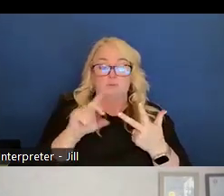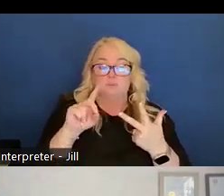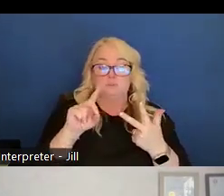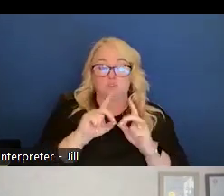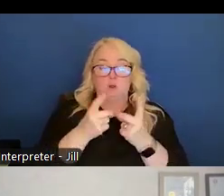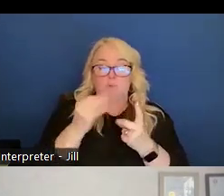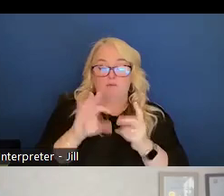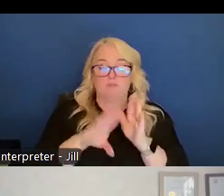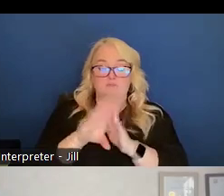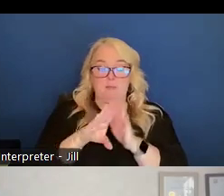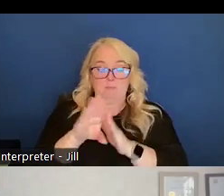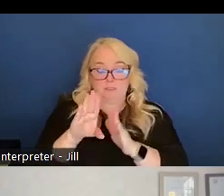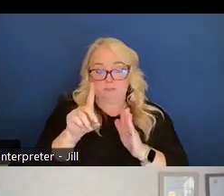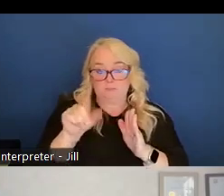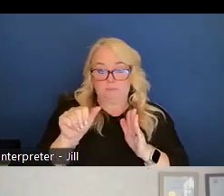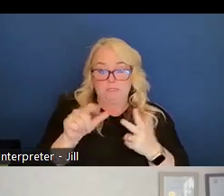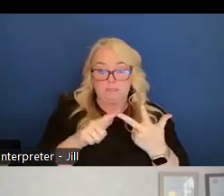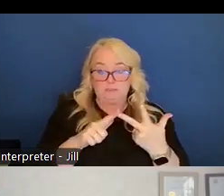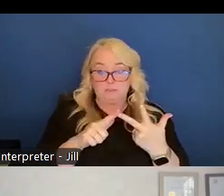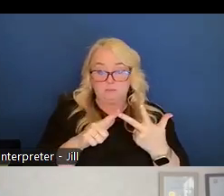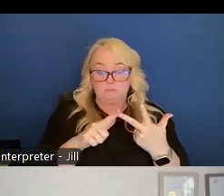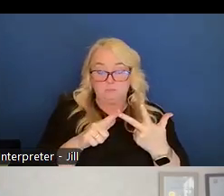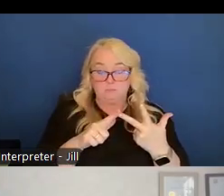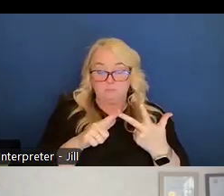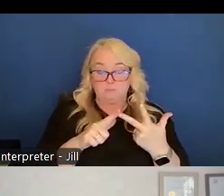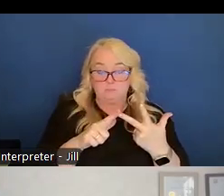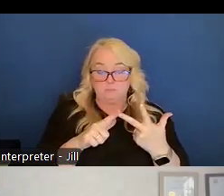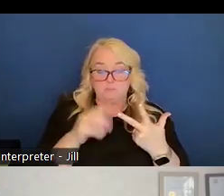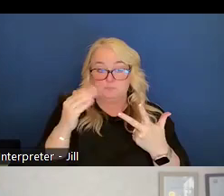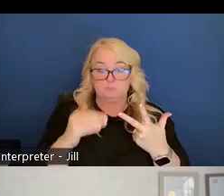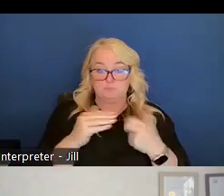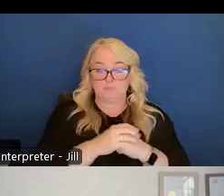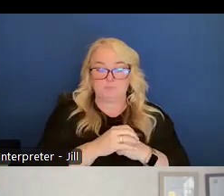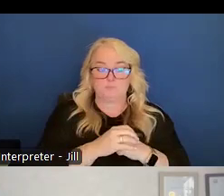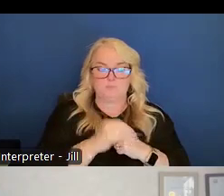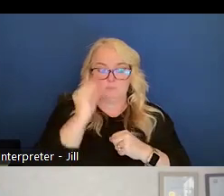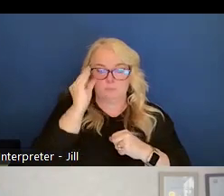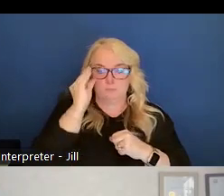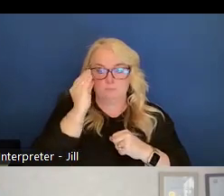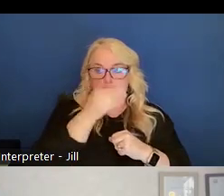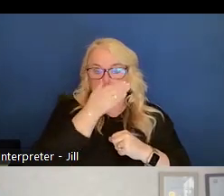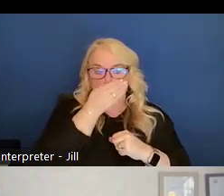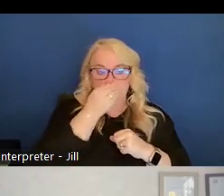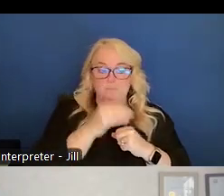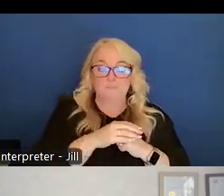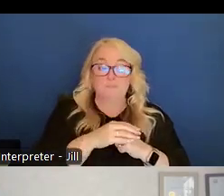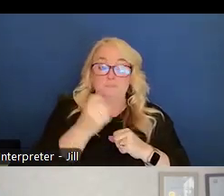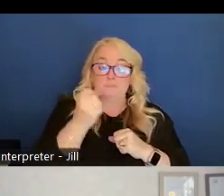Developmental Disabilities. I have a breakdown here on this